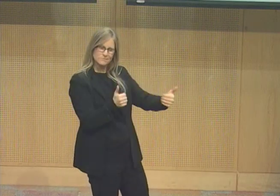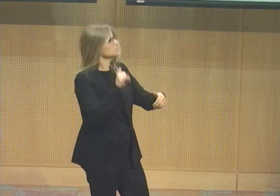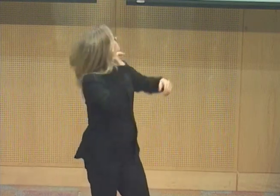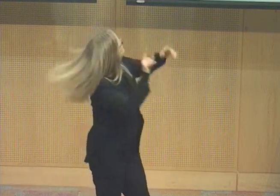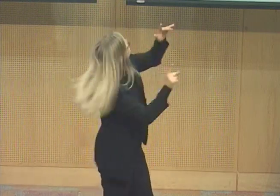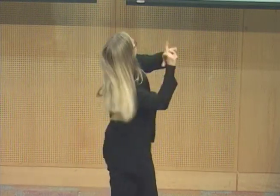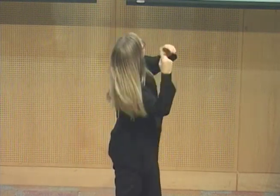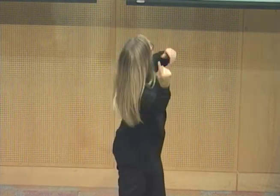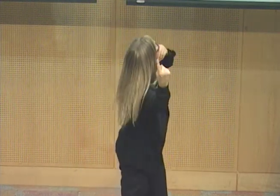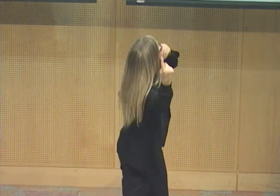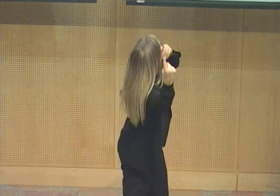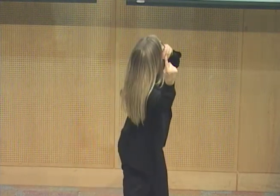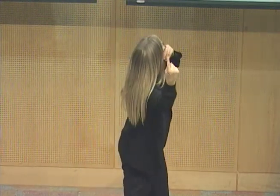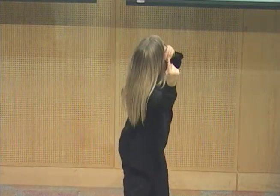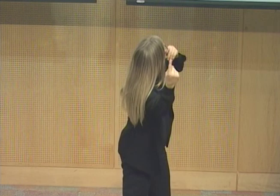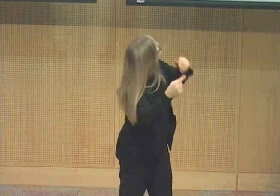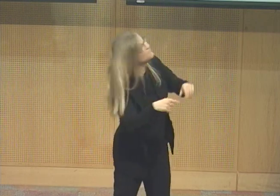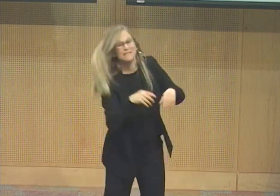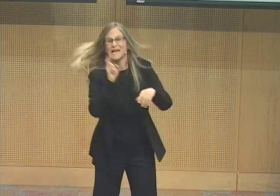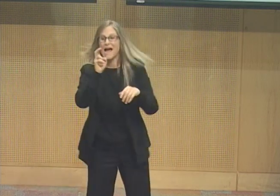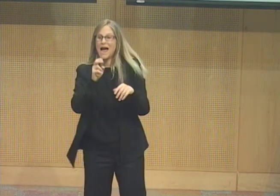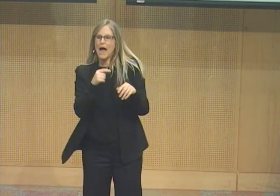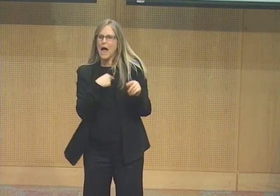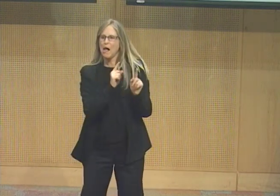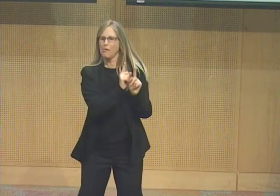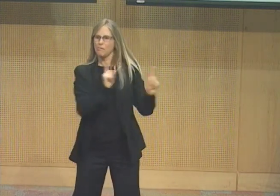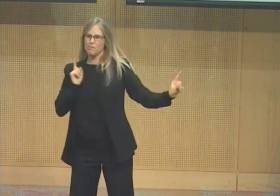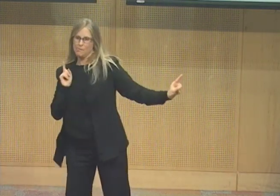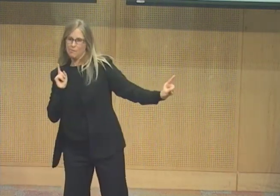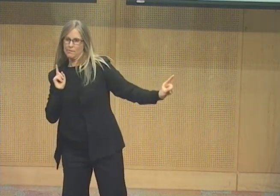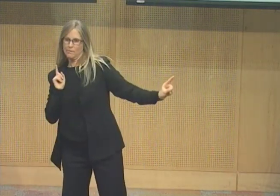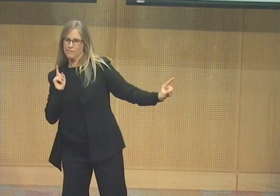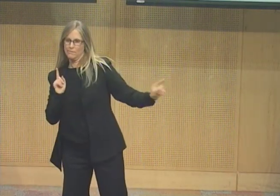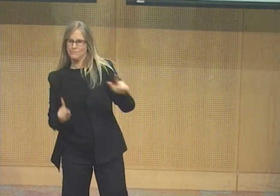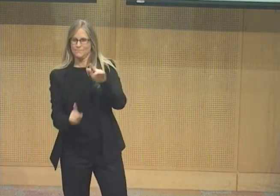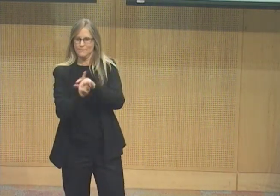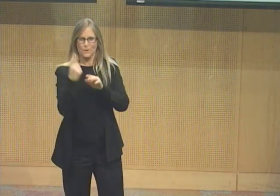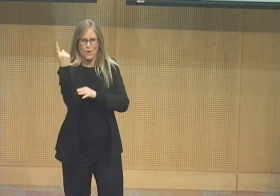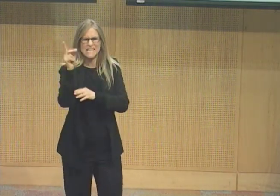That phrase, again, shows a separation and an isolation.